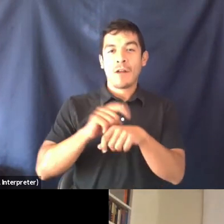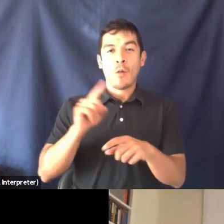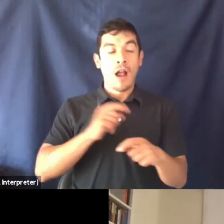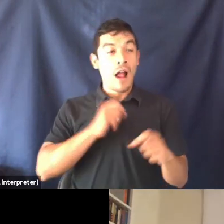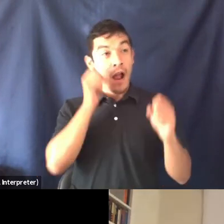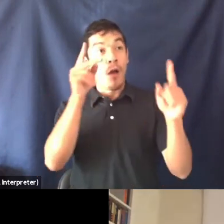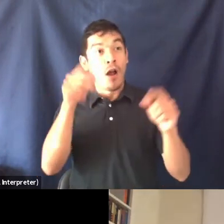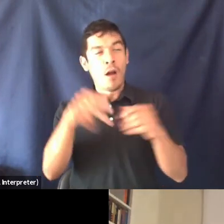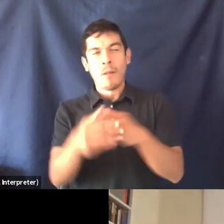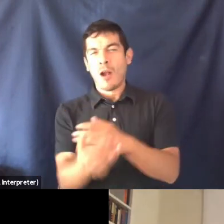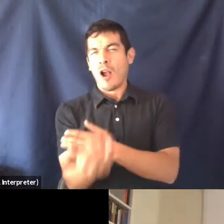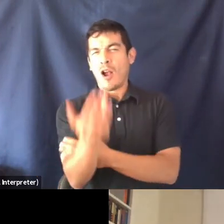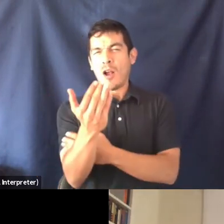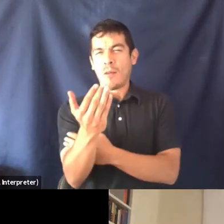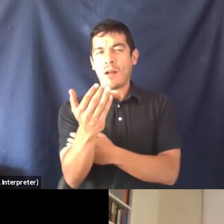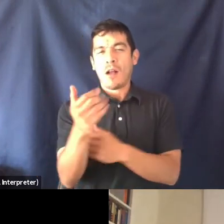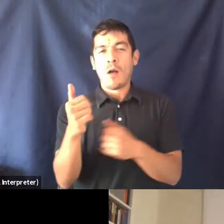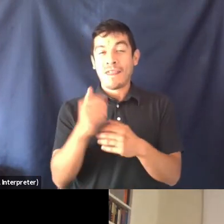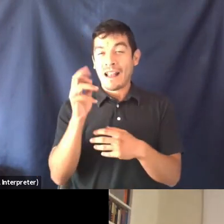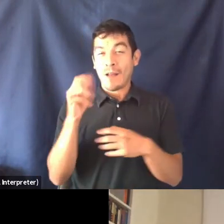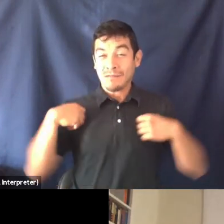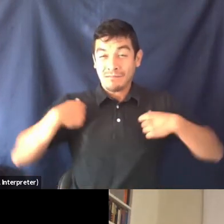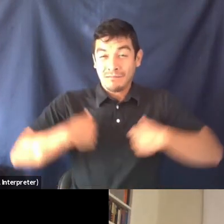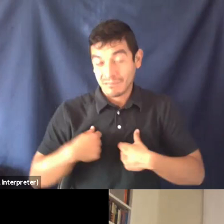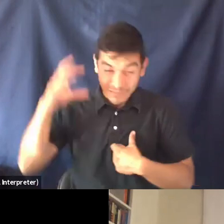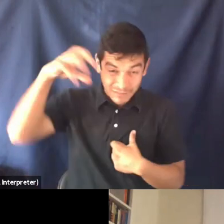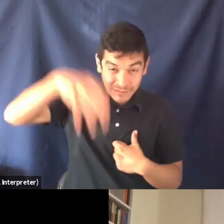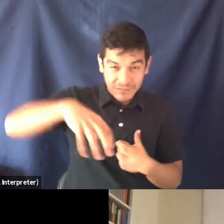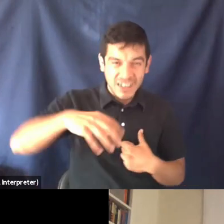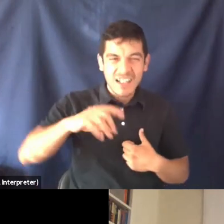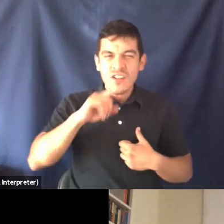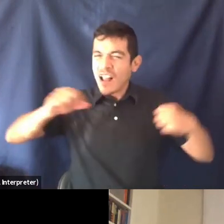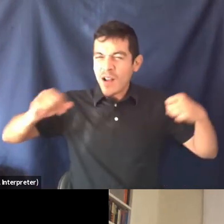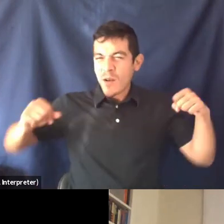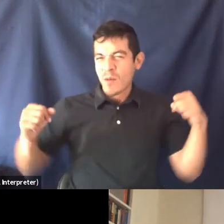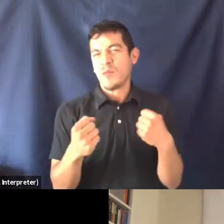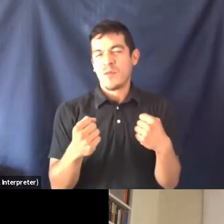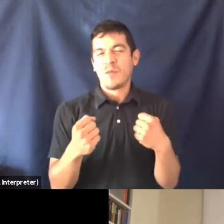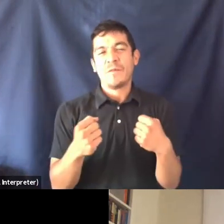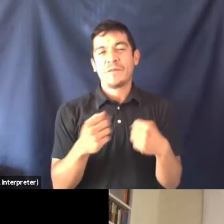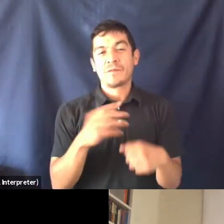with the rig on and, you know, it would be really cold. And I turned to Zeynep Aslanoba